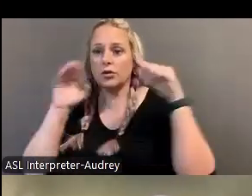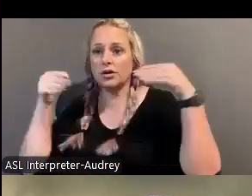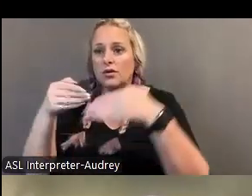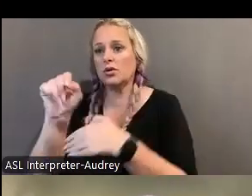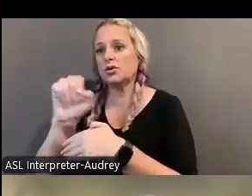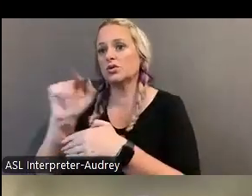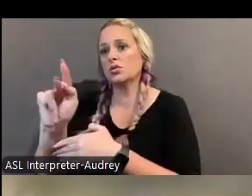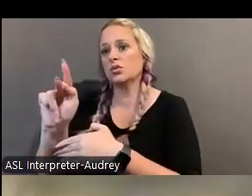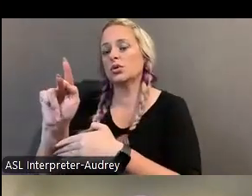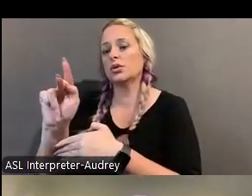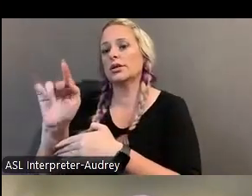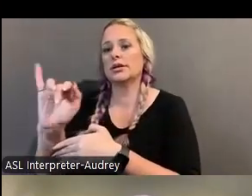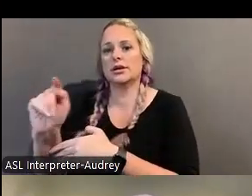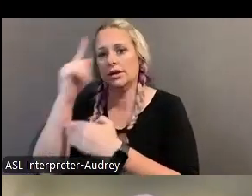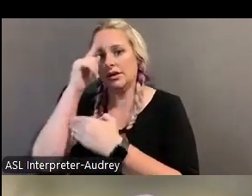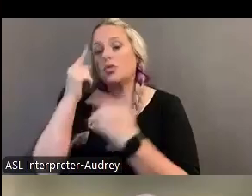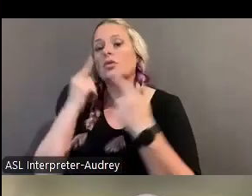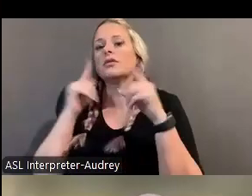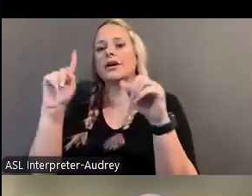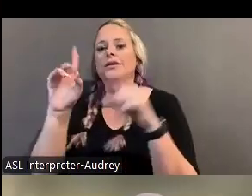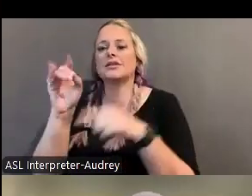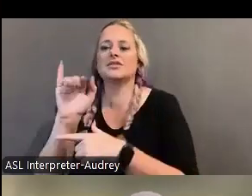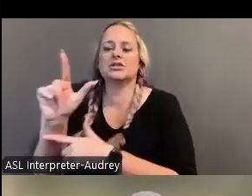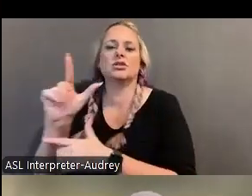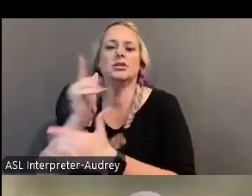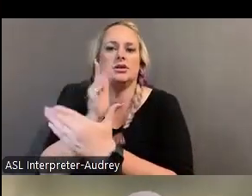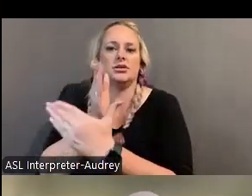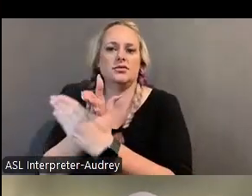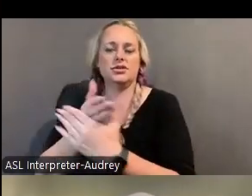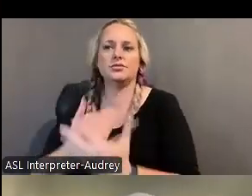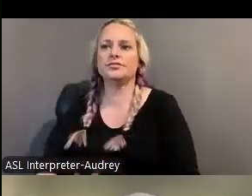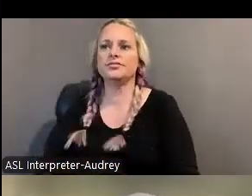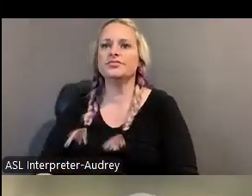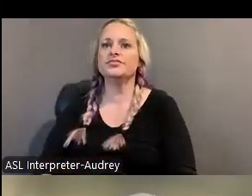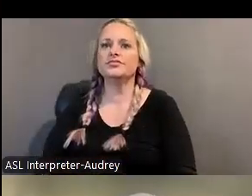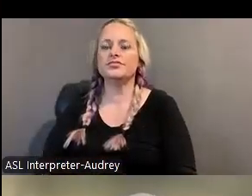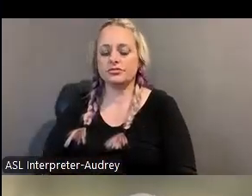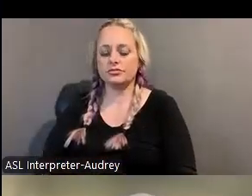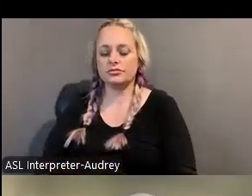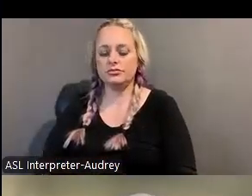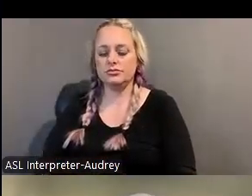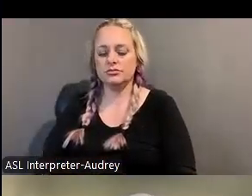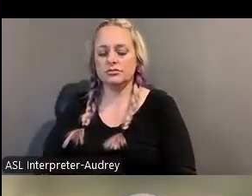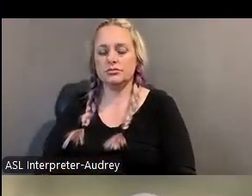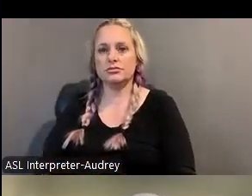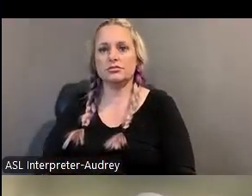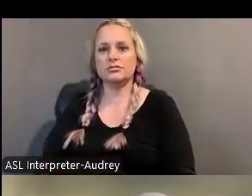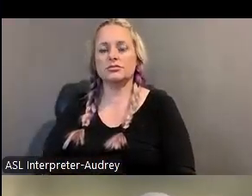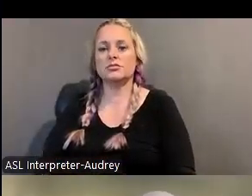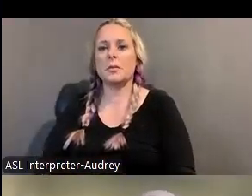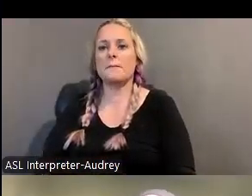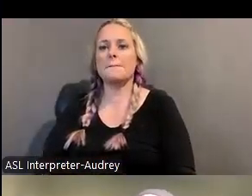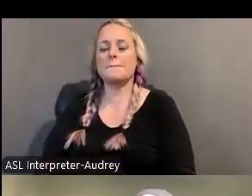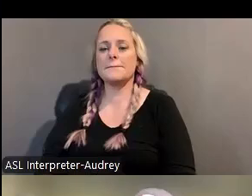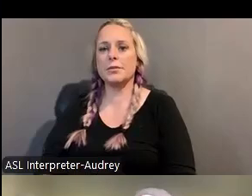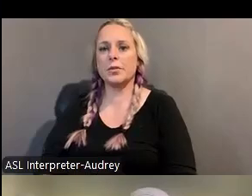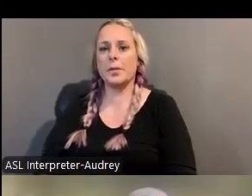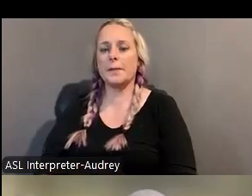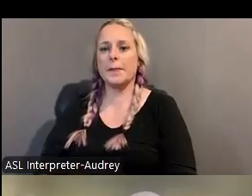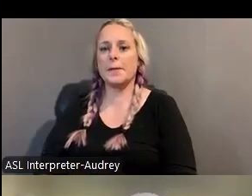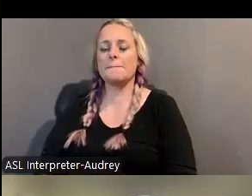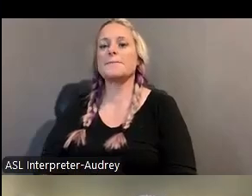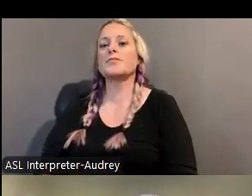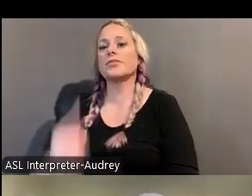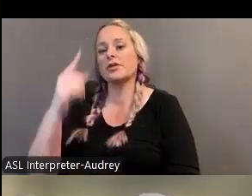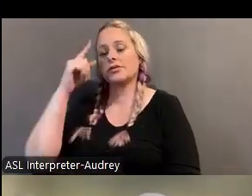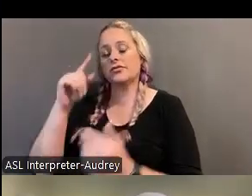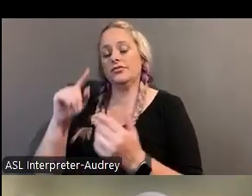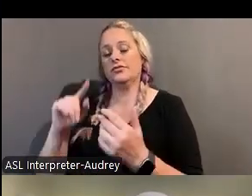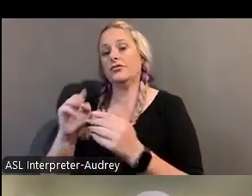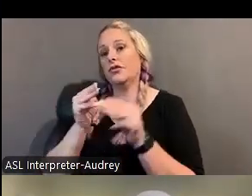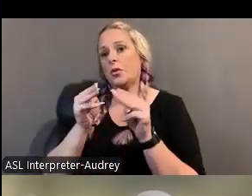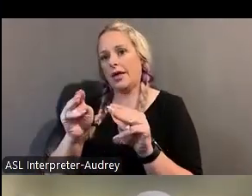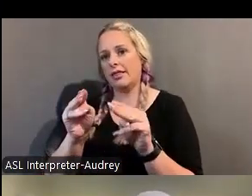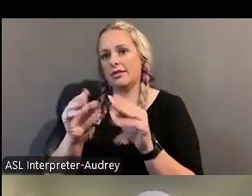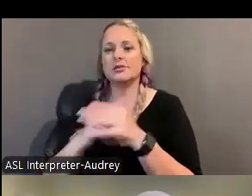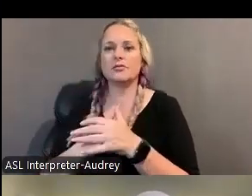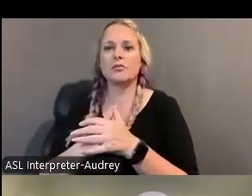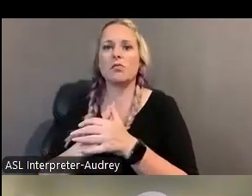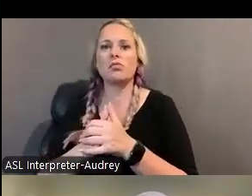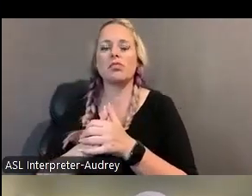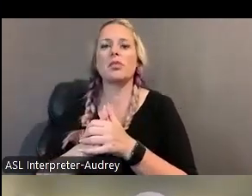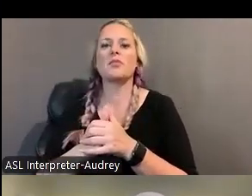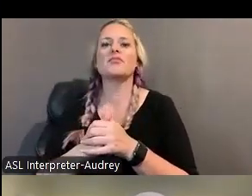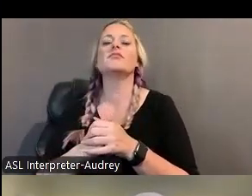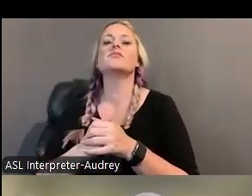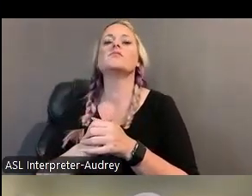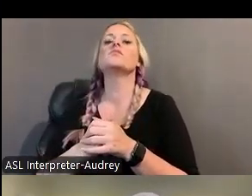effective digital interventions. Next slide. So, for methods, next slide. We had a few